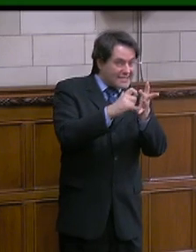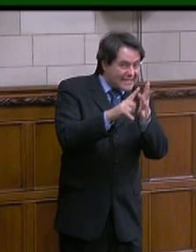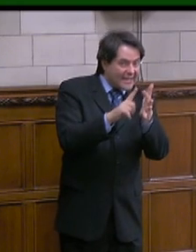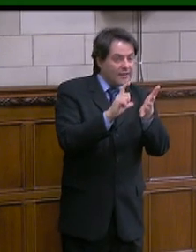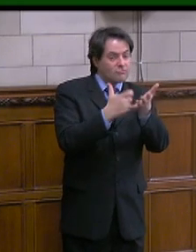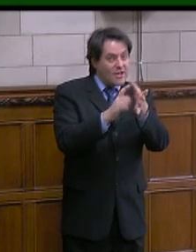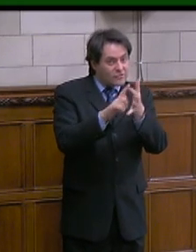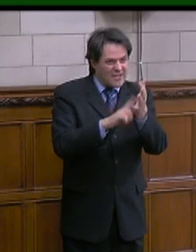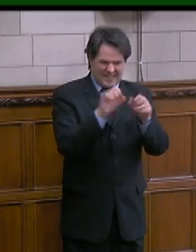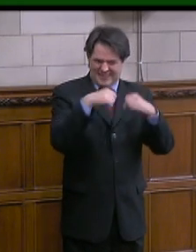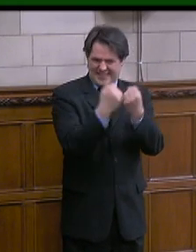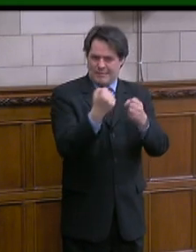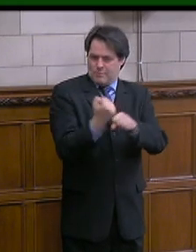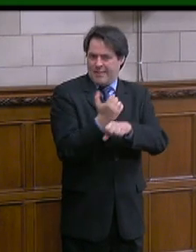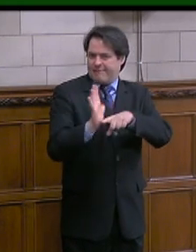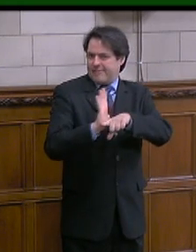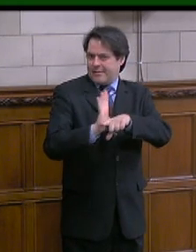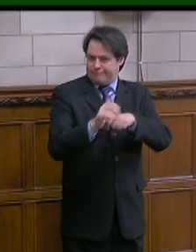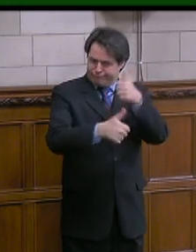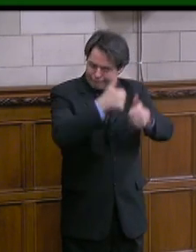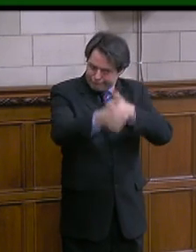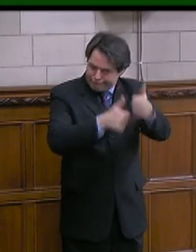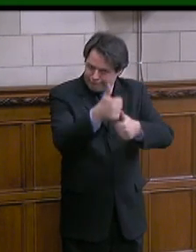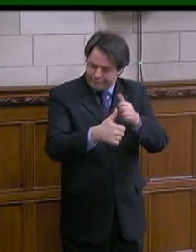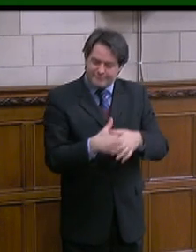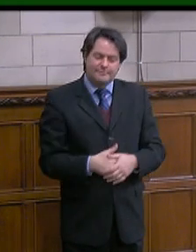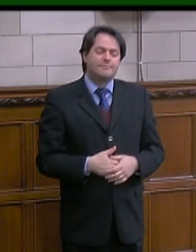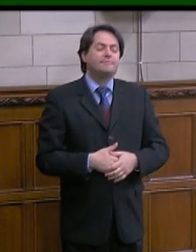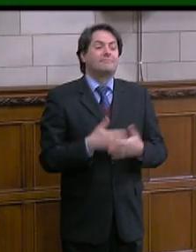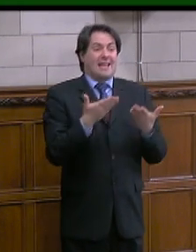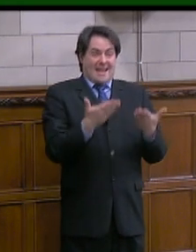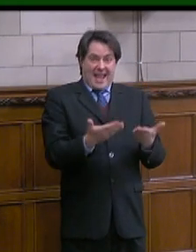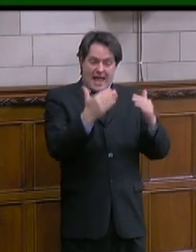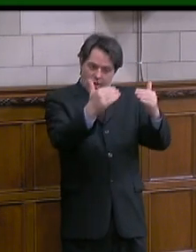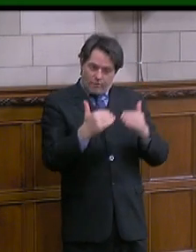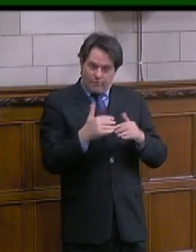and the team that produced the film. Now all I have to do is follow that.